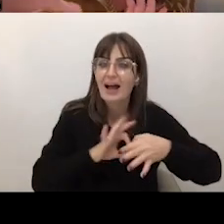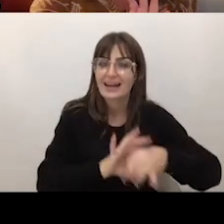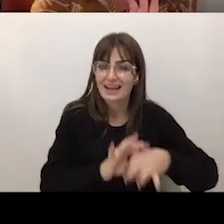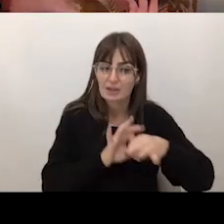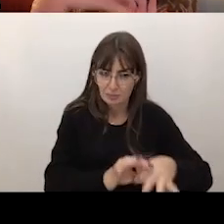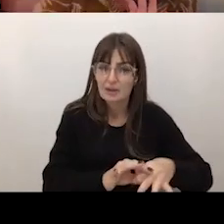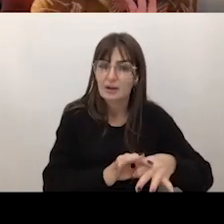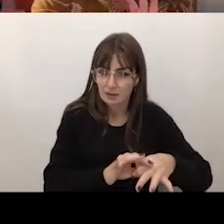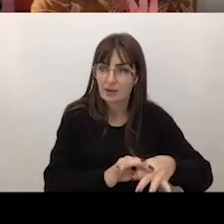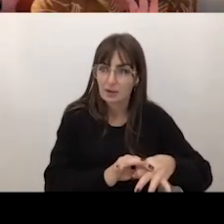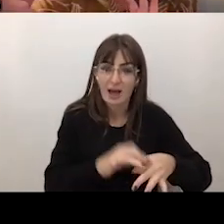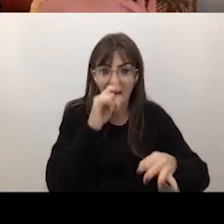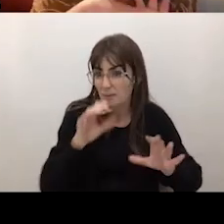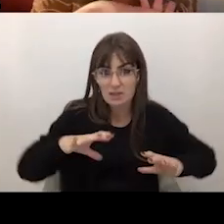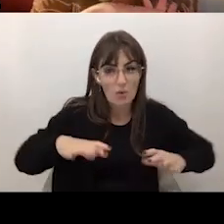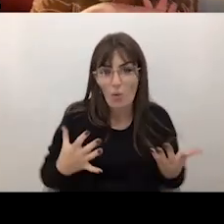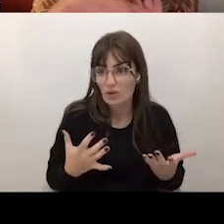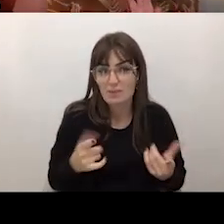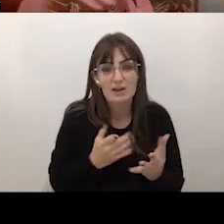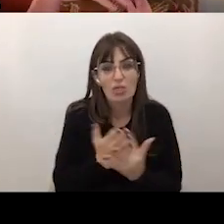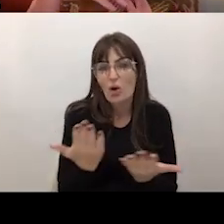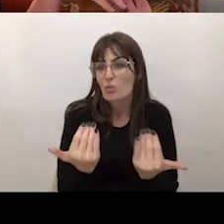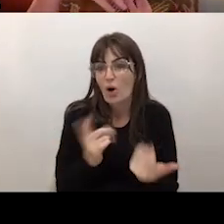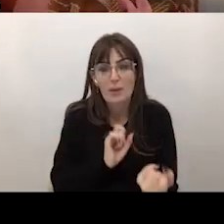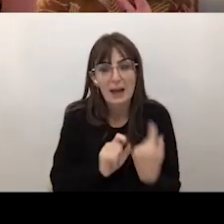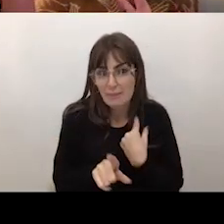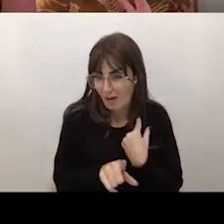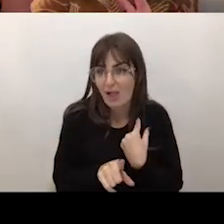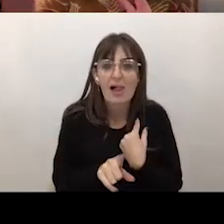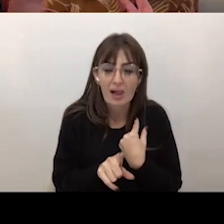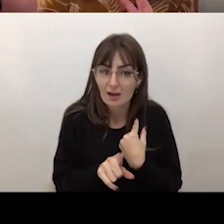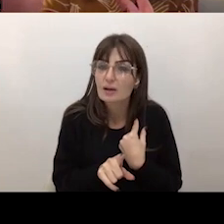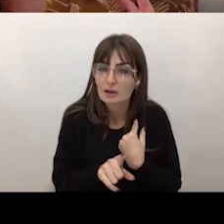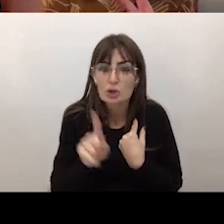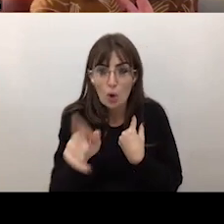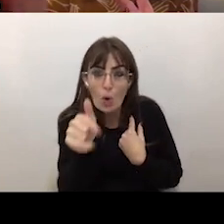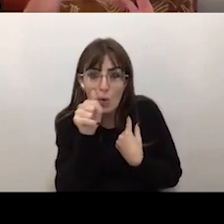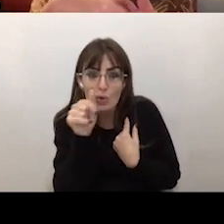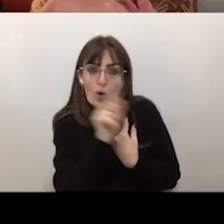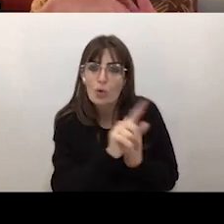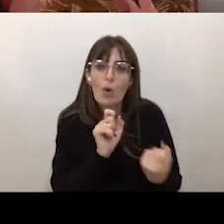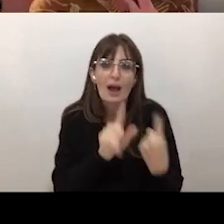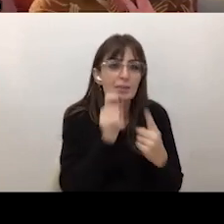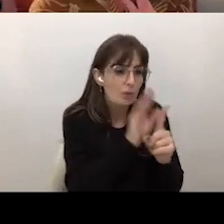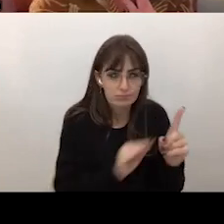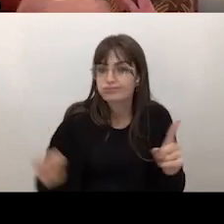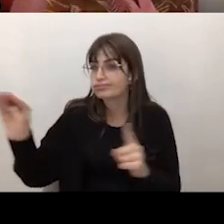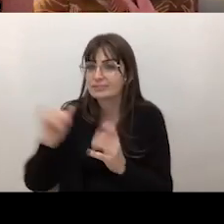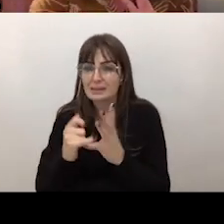can be automated through a welcome email. So that your emails will not land in spam. And also you